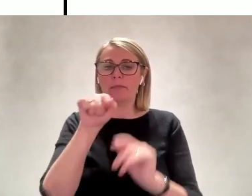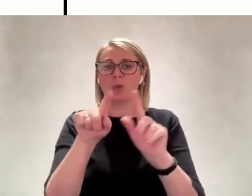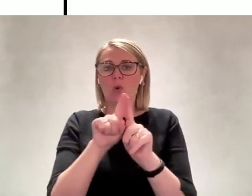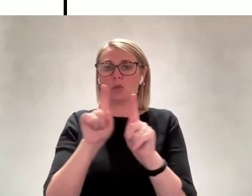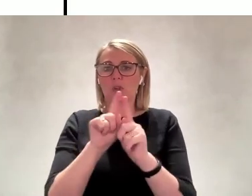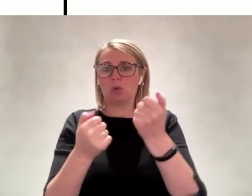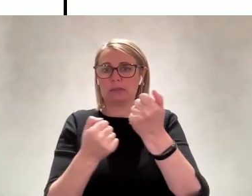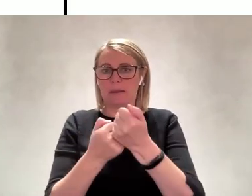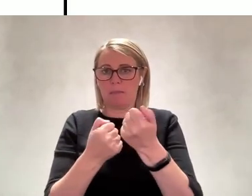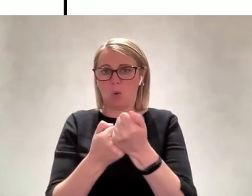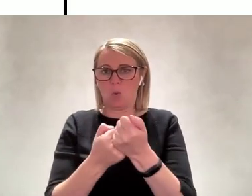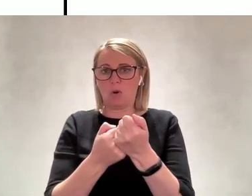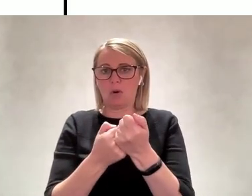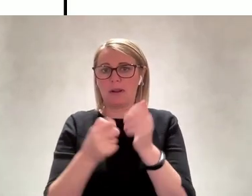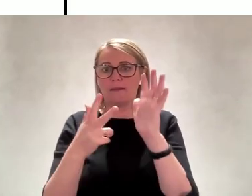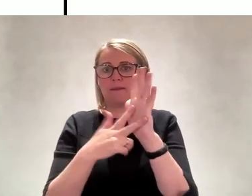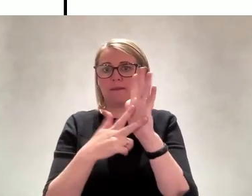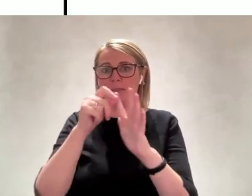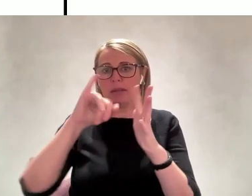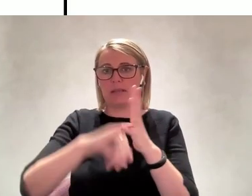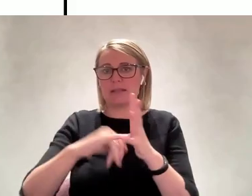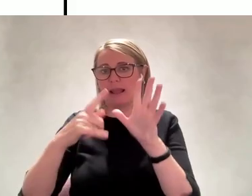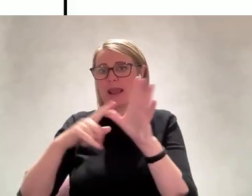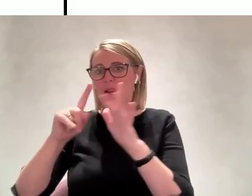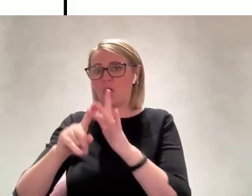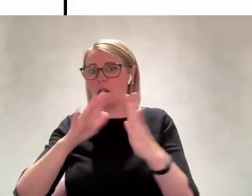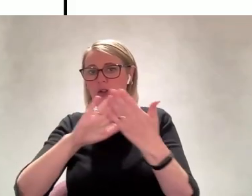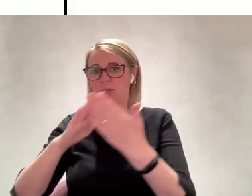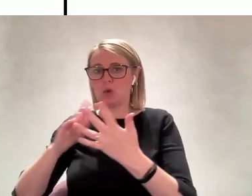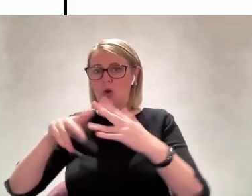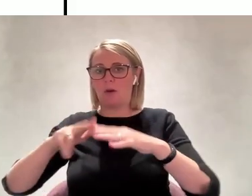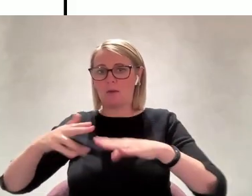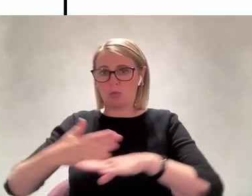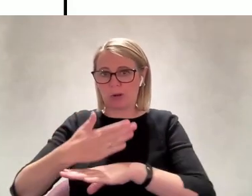Lastly, we also support VPS AI community of practice.